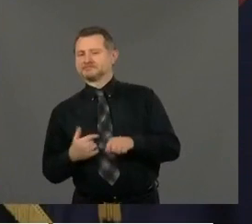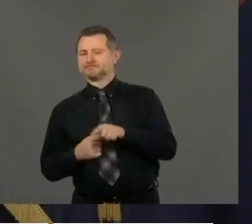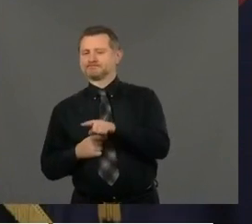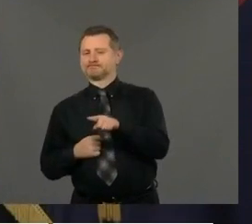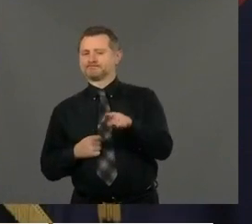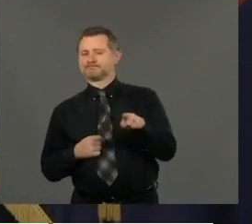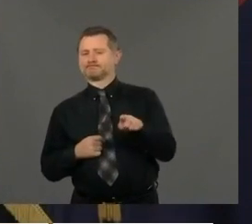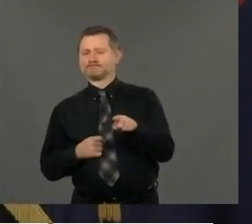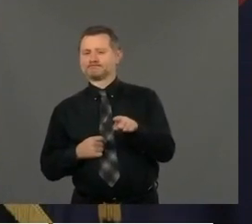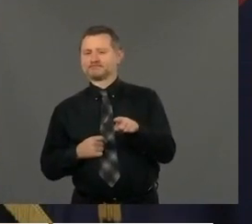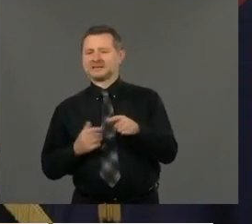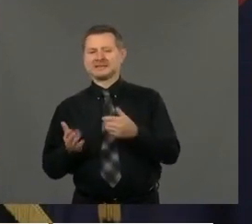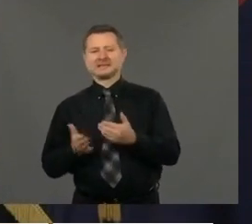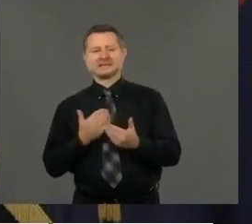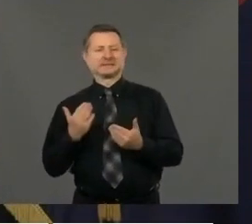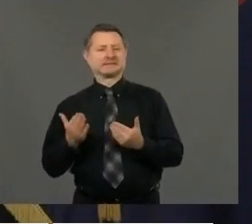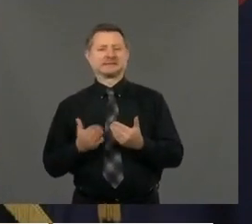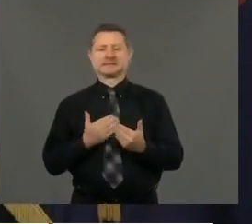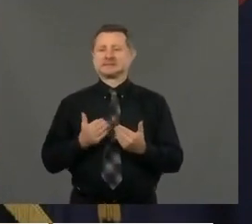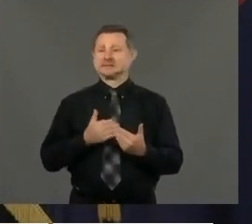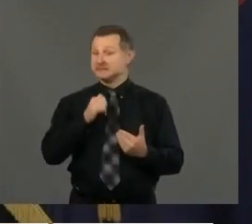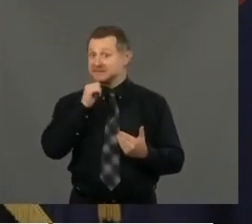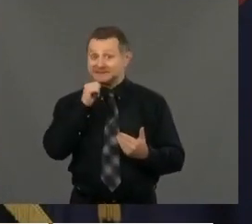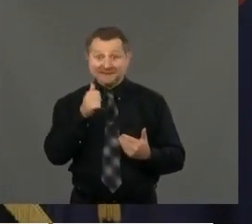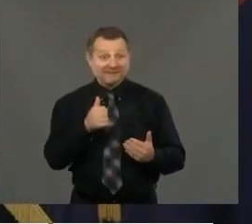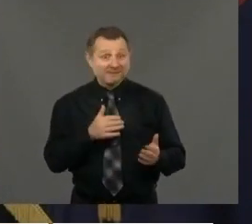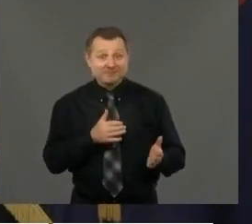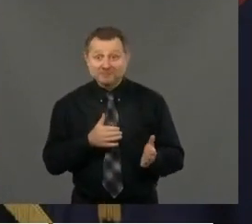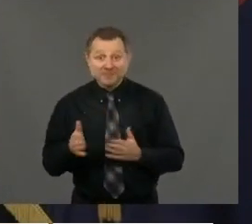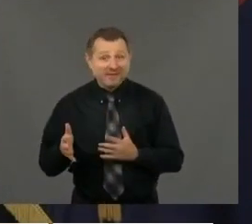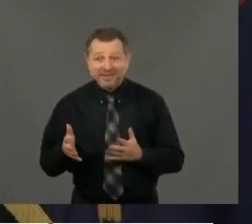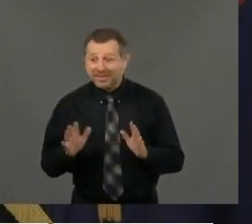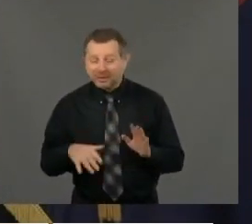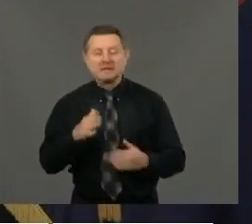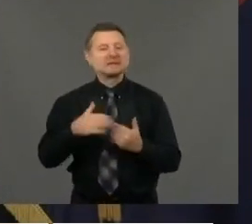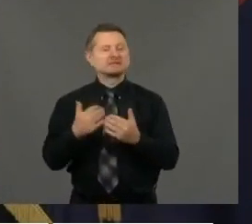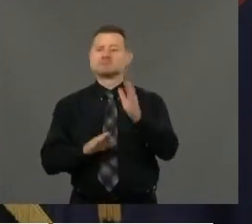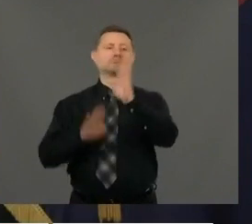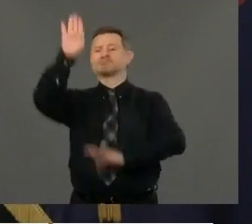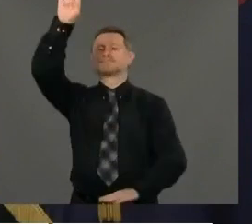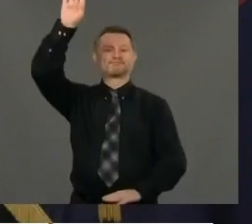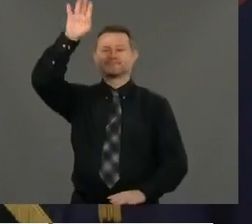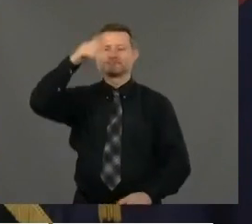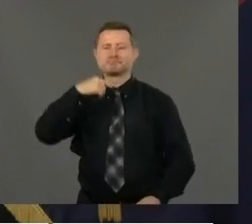SAY GREAT, ALL GREAT.